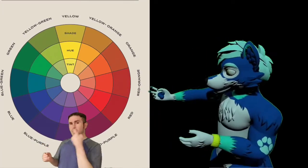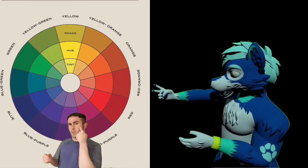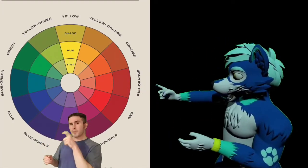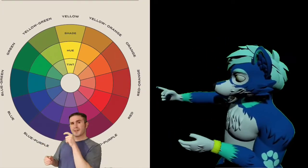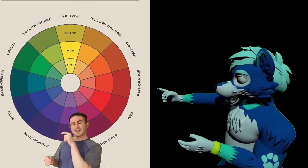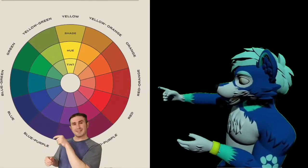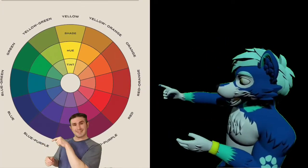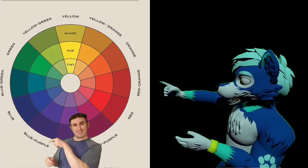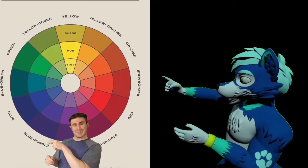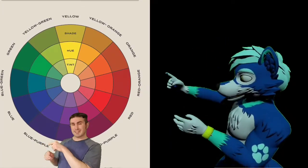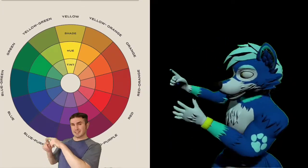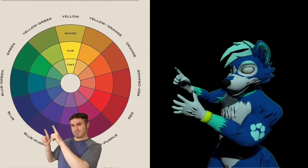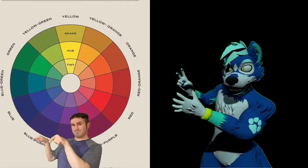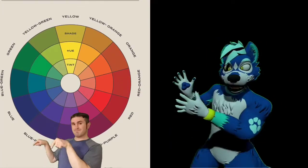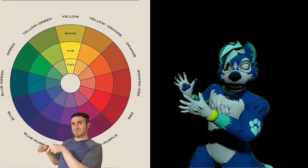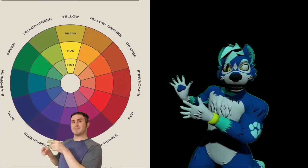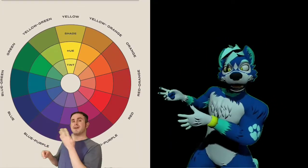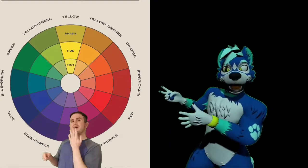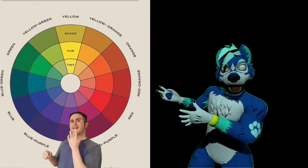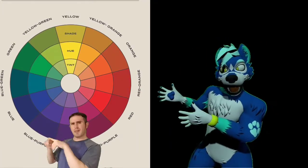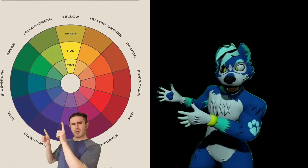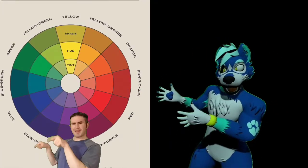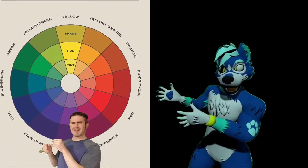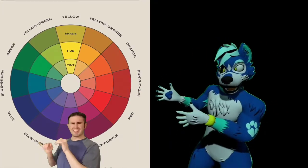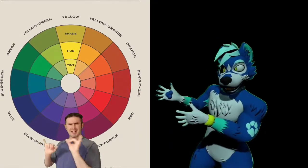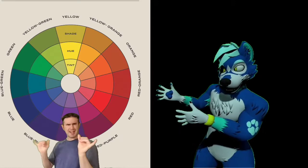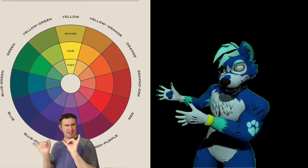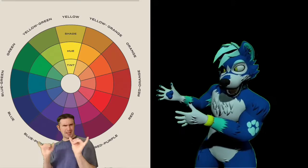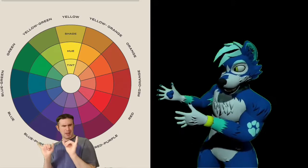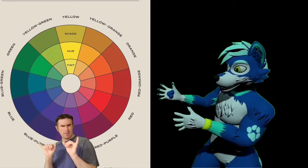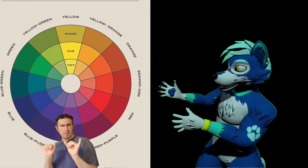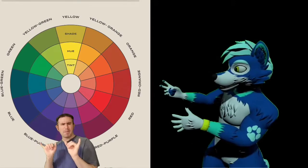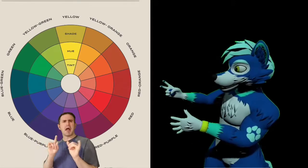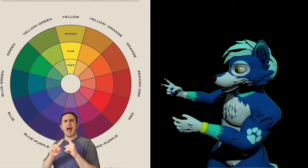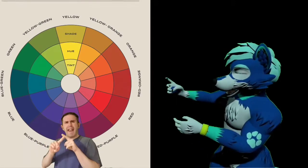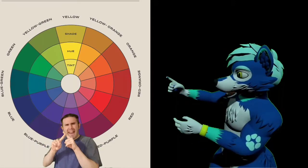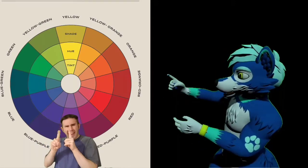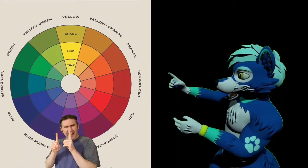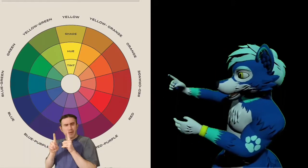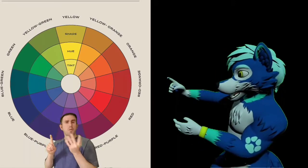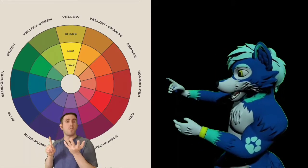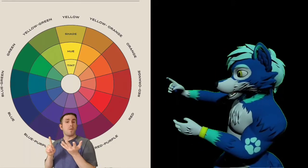if you look here, this is a similar color wheel, right? But you notice here, there's a difference.